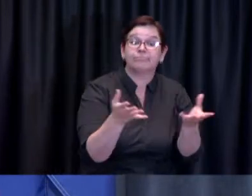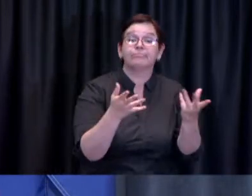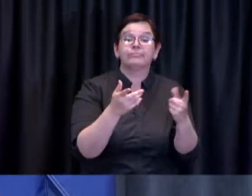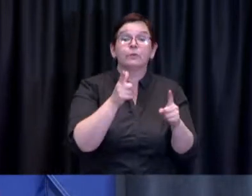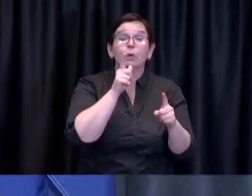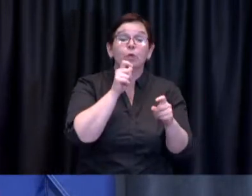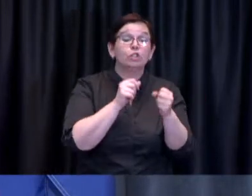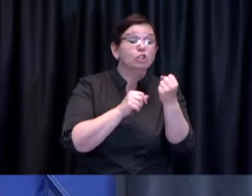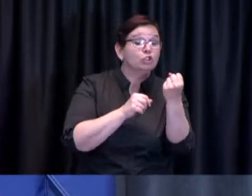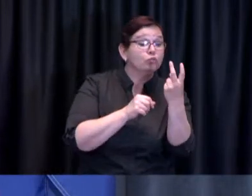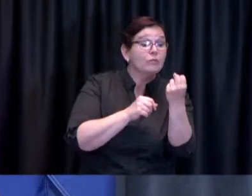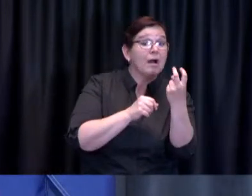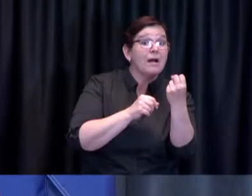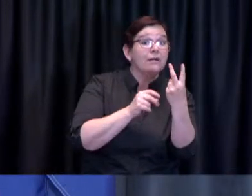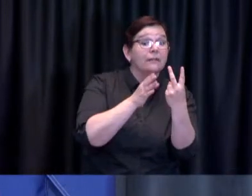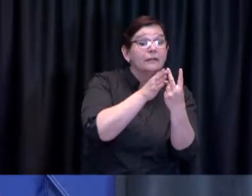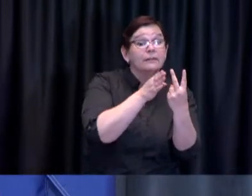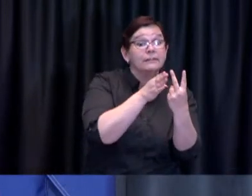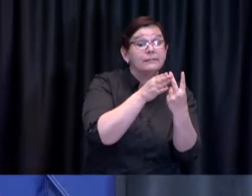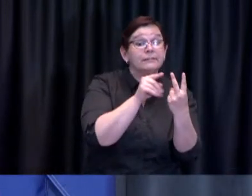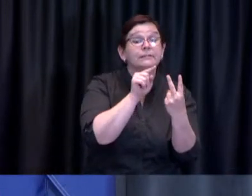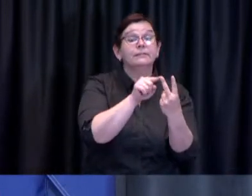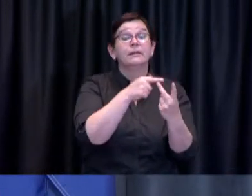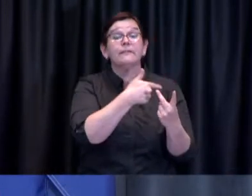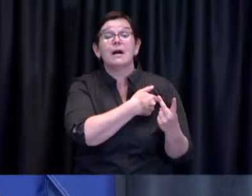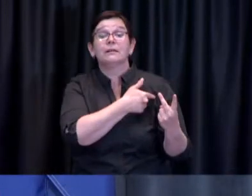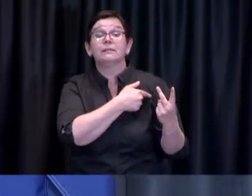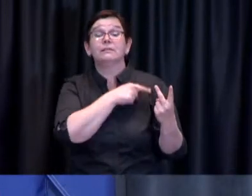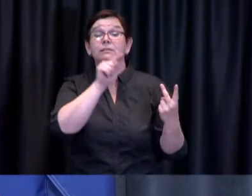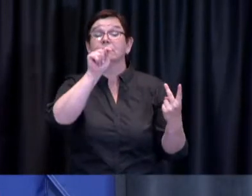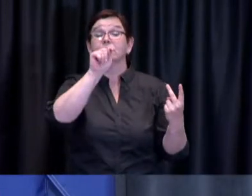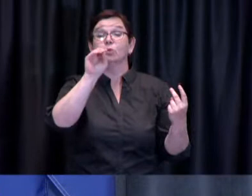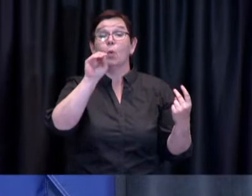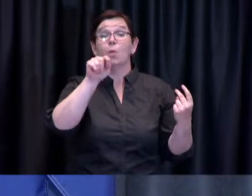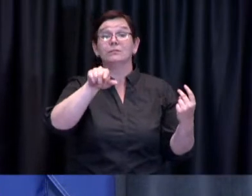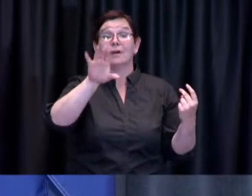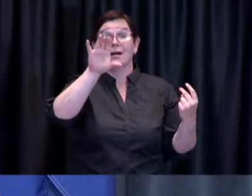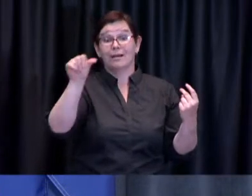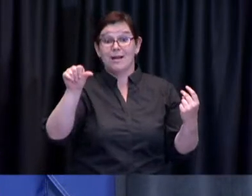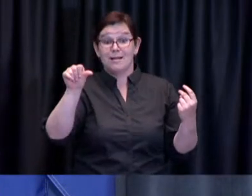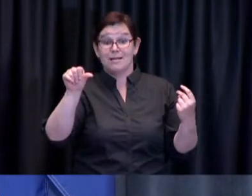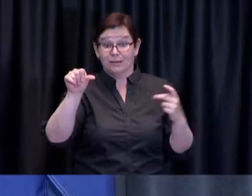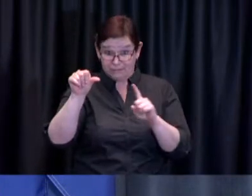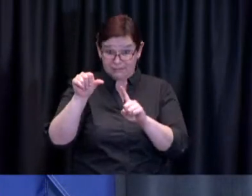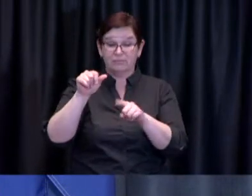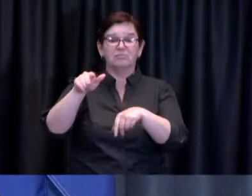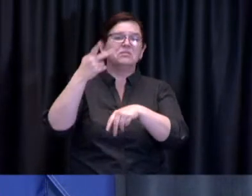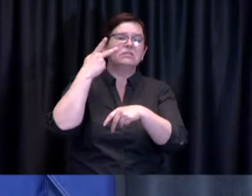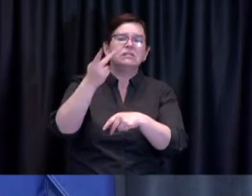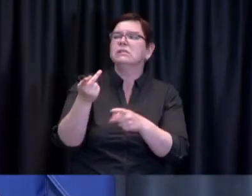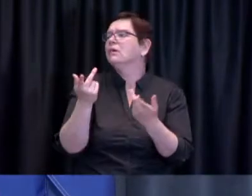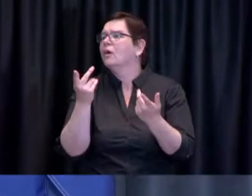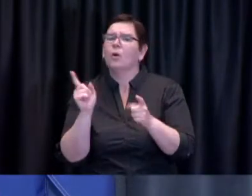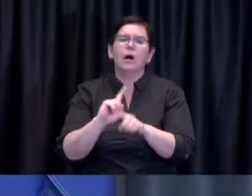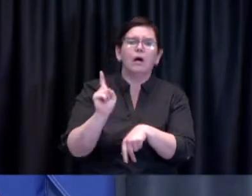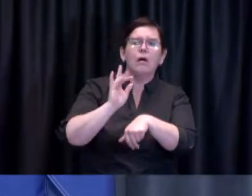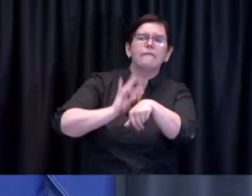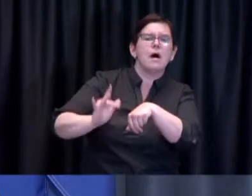go to vaccineto.ca for vaccine opportunities that may exist in Team Toronto partner clinics